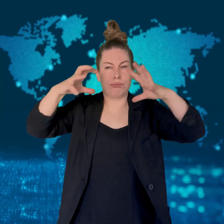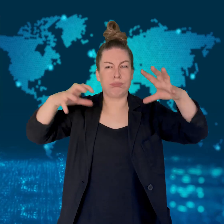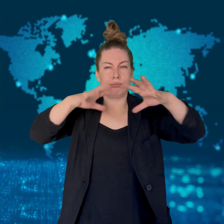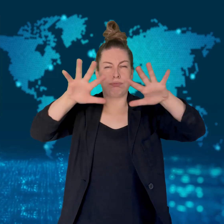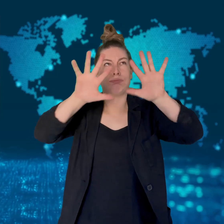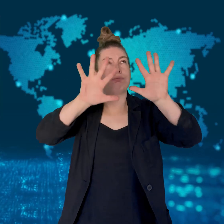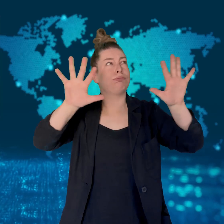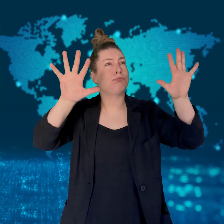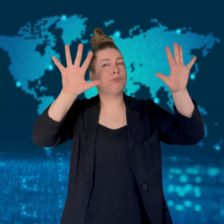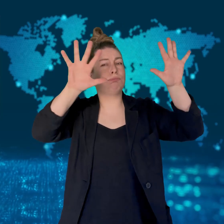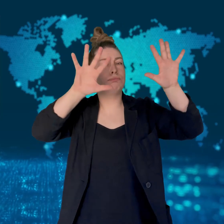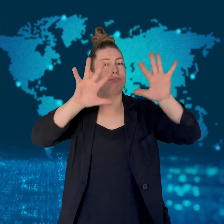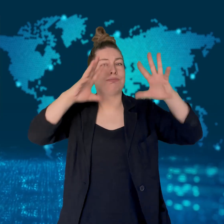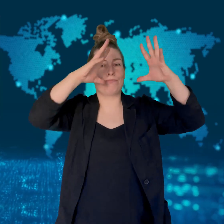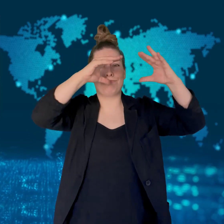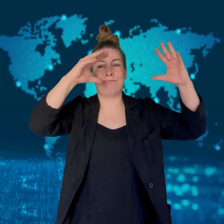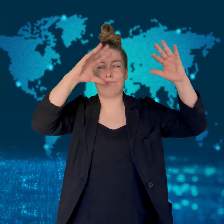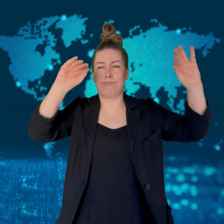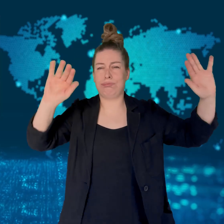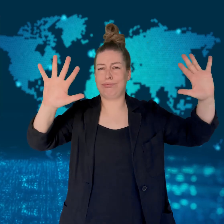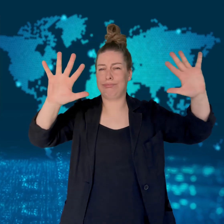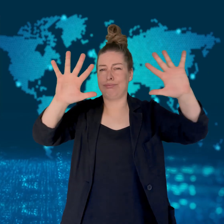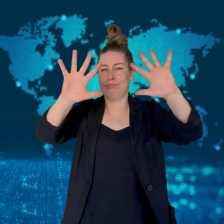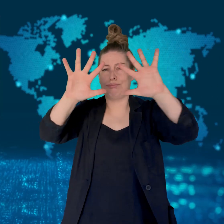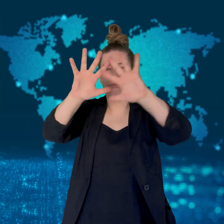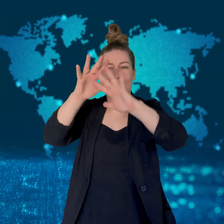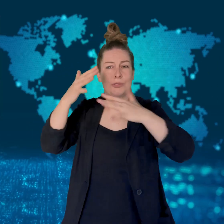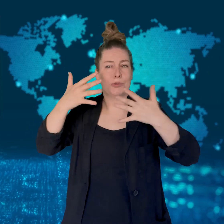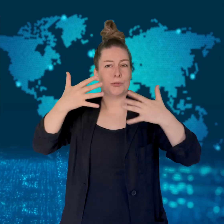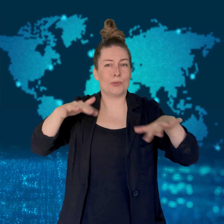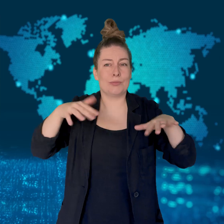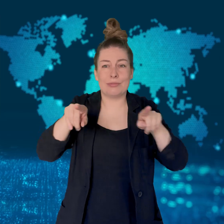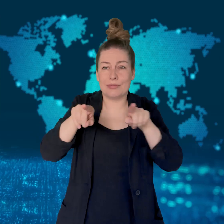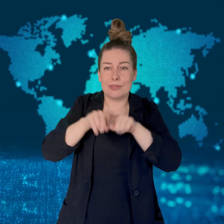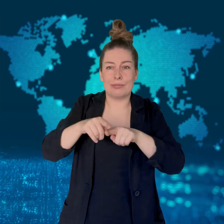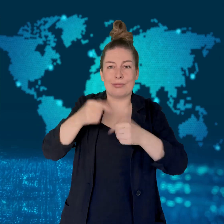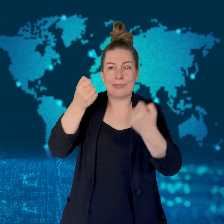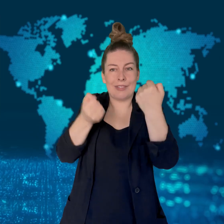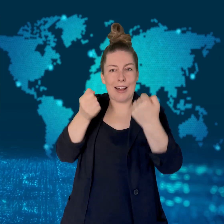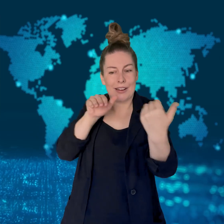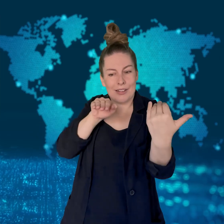There were huge columns of ash that reached into the sky.